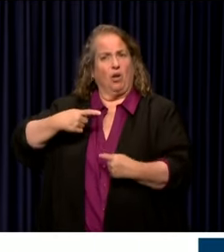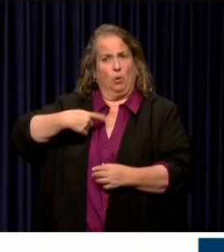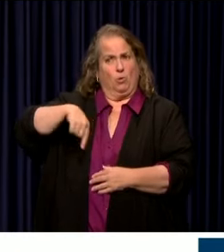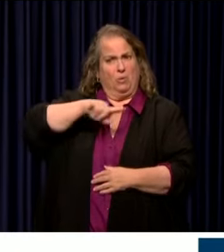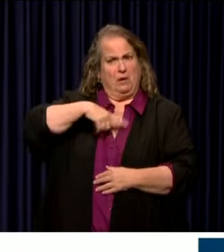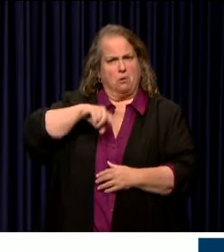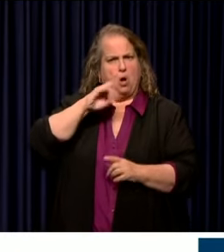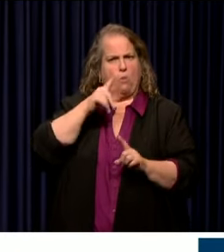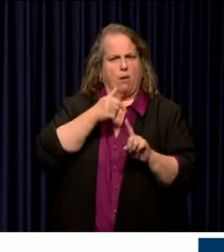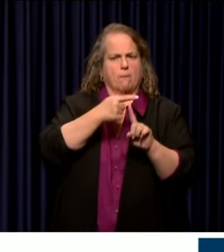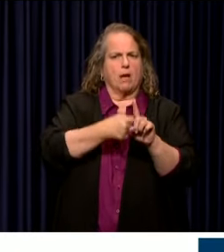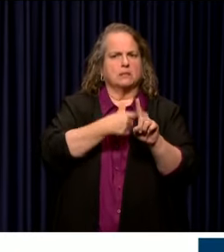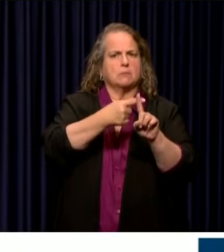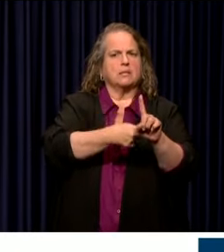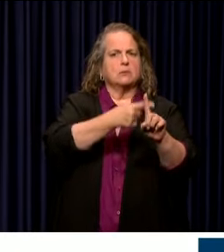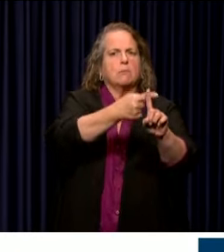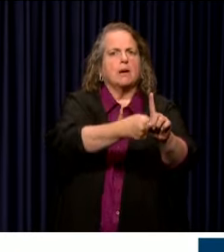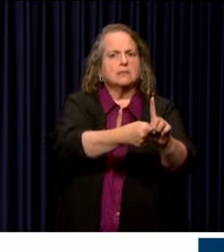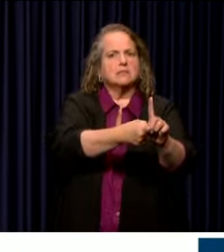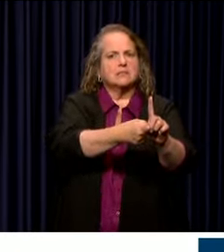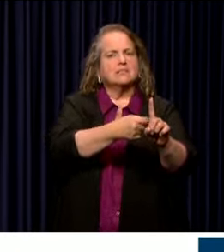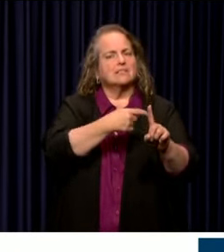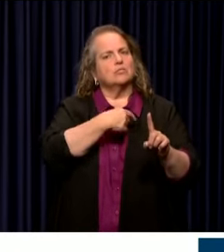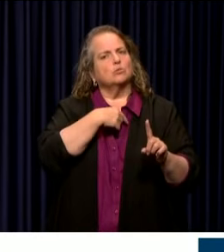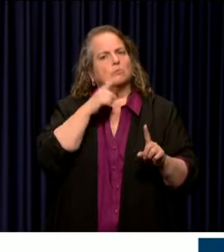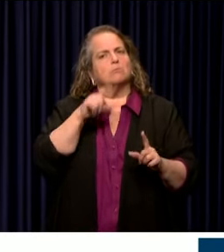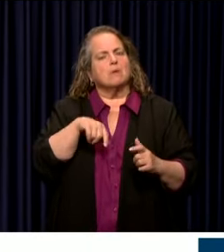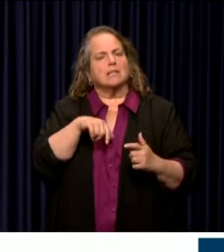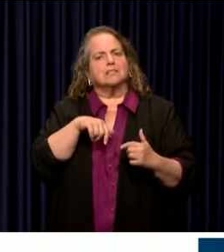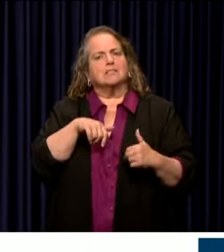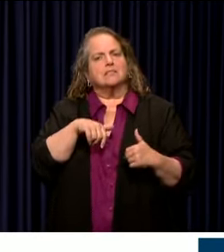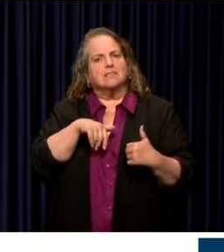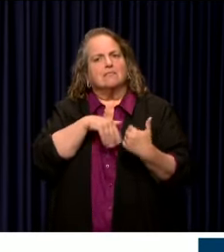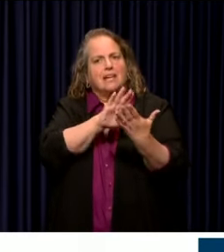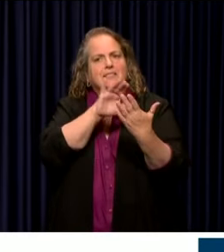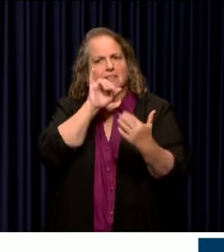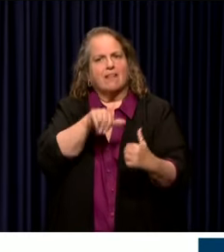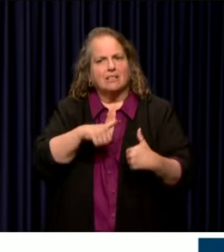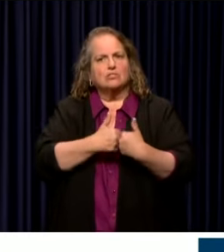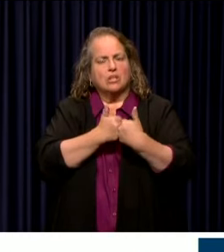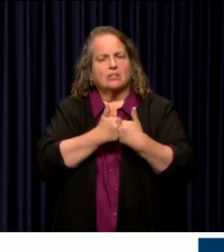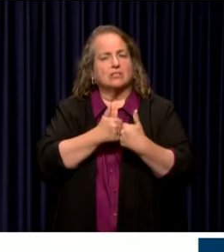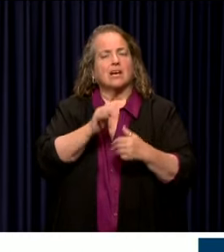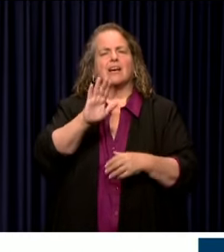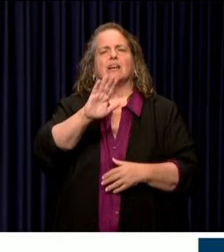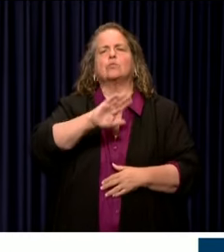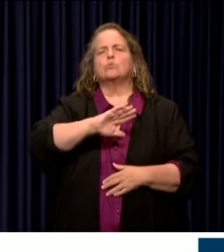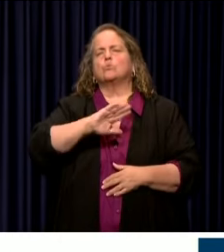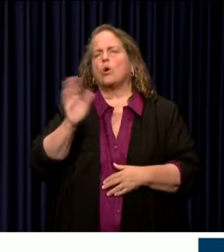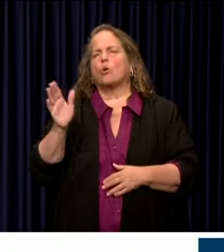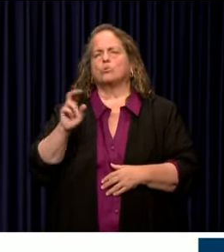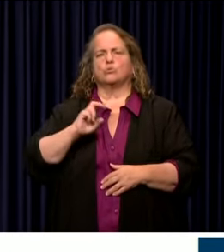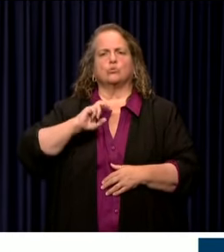IT IS A LEGAL OBLIGATION. IT WILL HELP YOUR STATE AND YOU'RE COMMITTED TO HELPING WHY STATE. YOU'VE SHOWN IT.